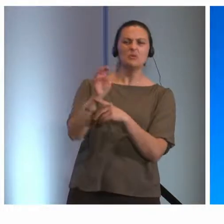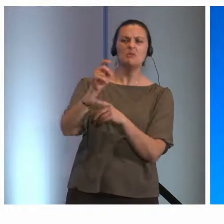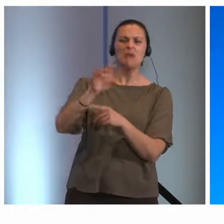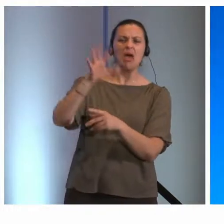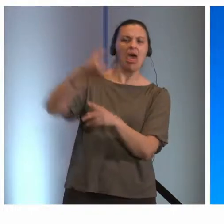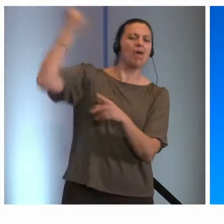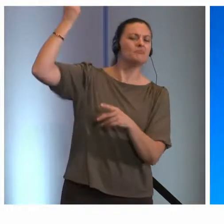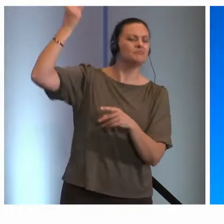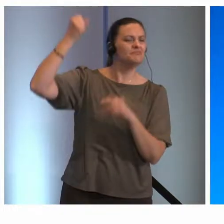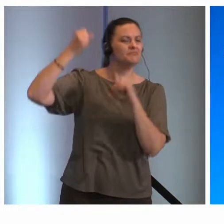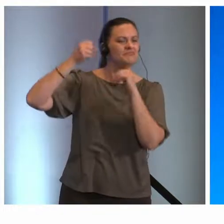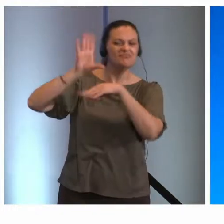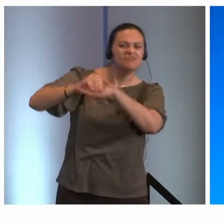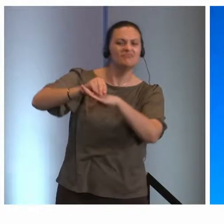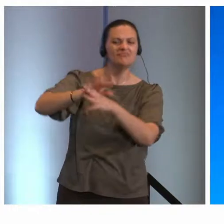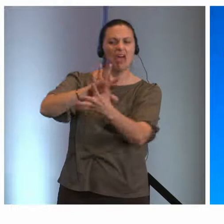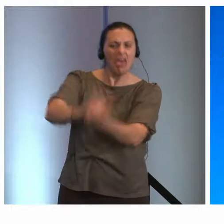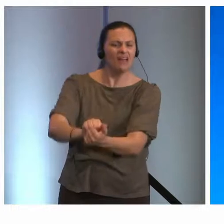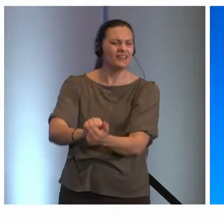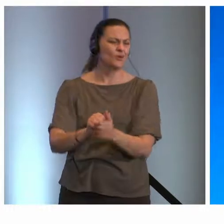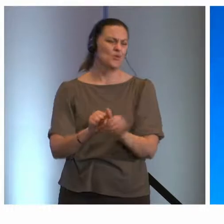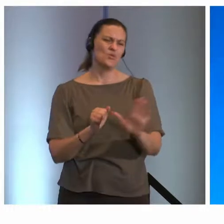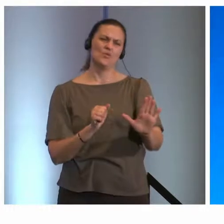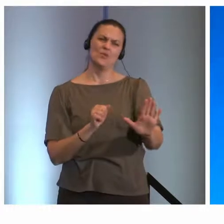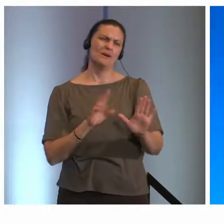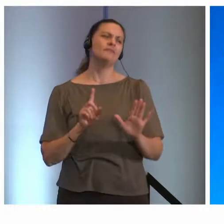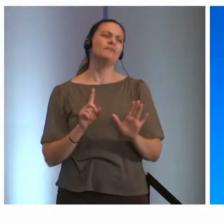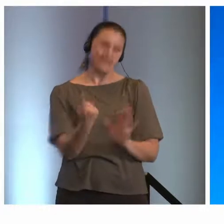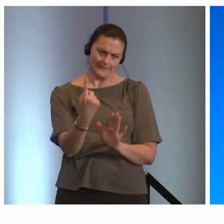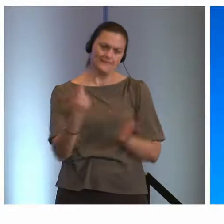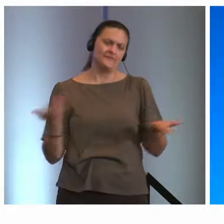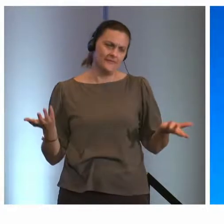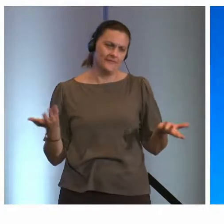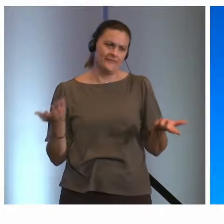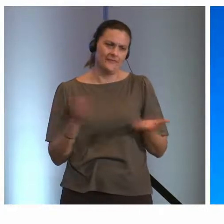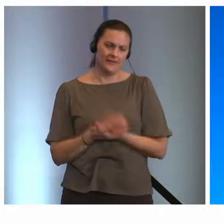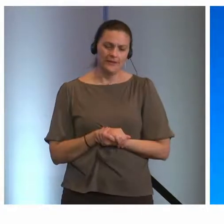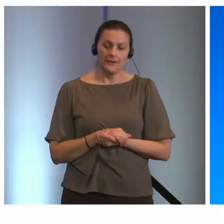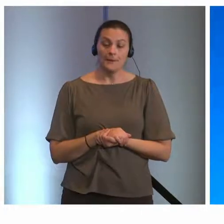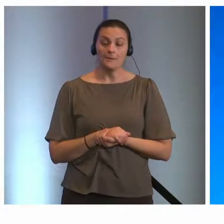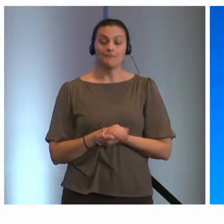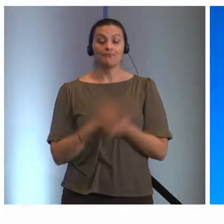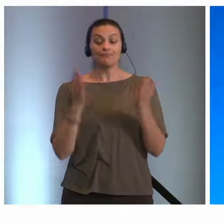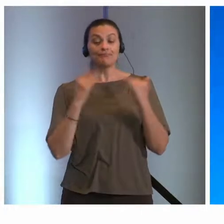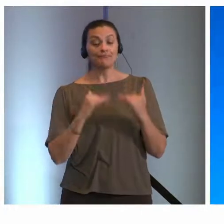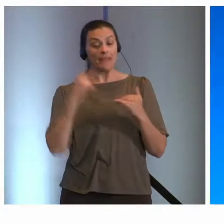disability for please this is a word used to eliminate and reduce a person's reality, this is an across the board kind of